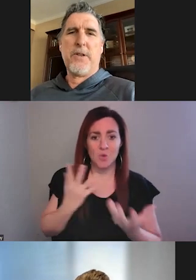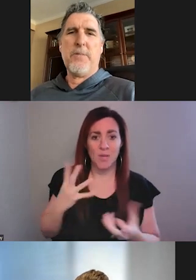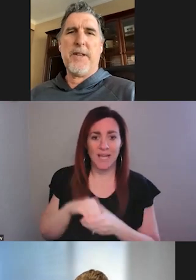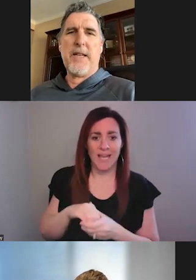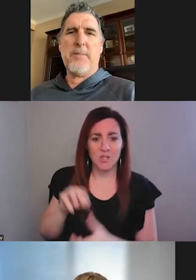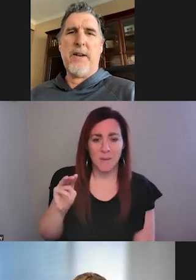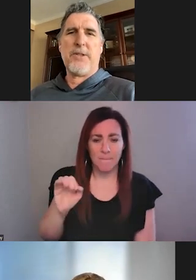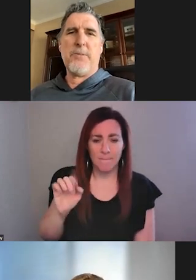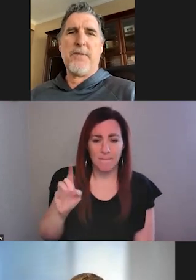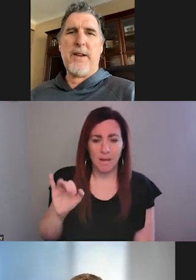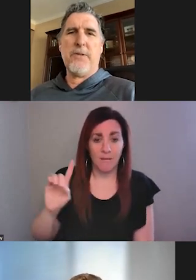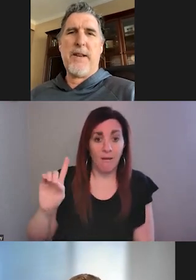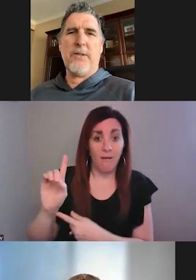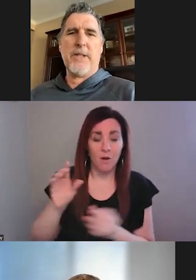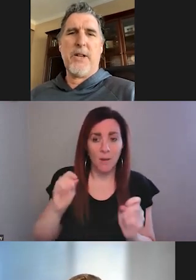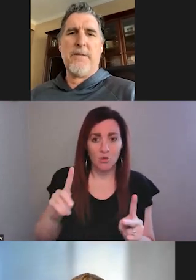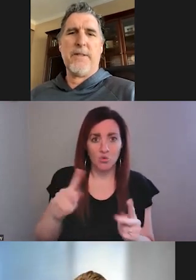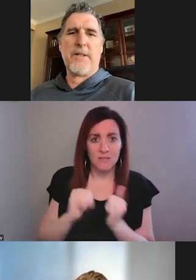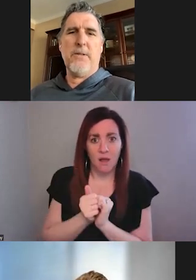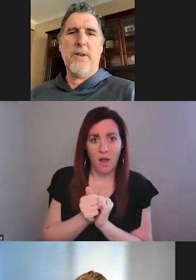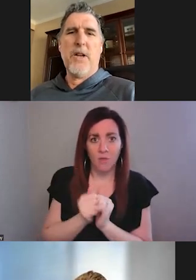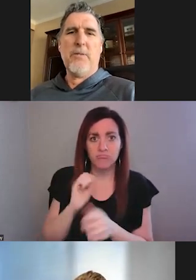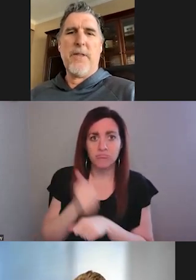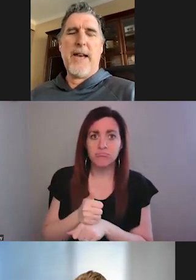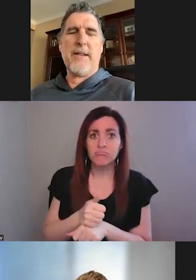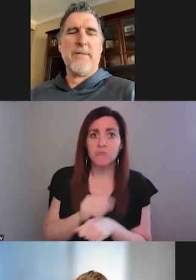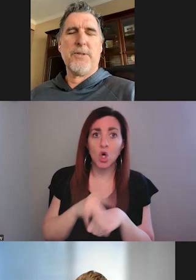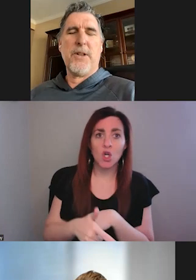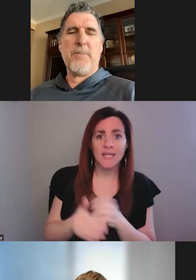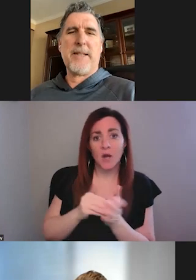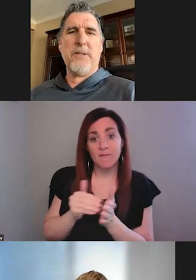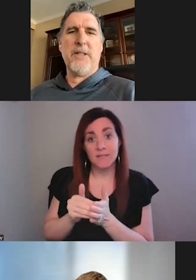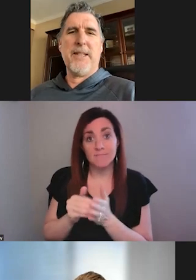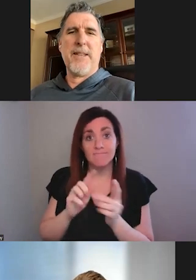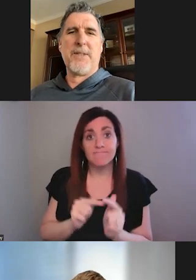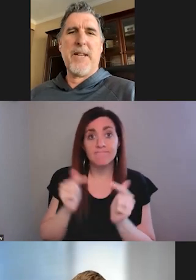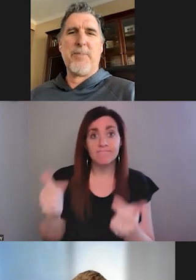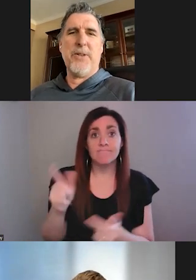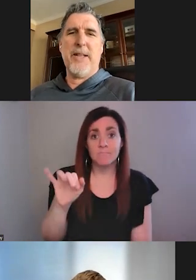CAN THINK ABOUT THAT. WITH THAT, TURN IT BACK TO YOU. THANK YOU FOR THE OPPORTUNITY.